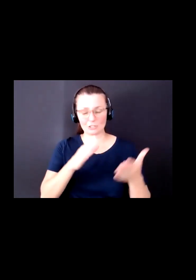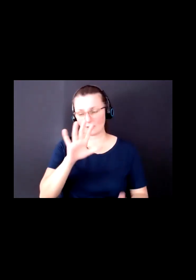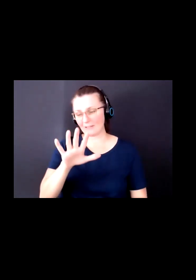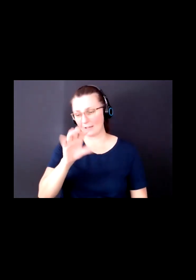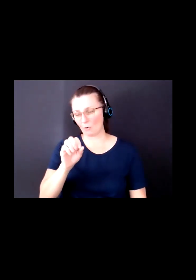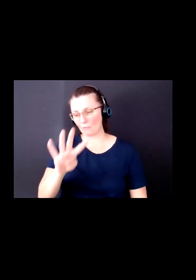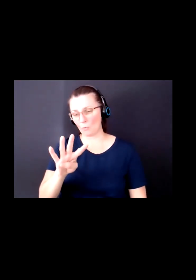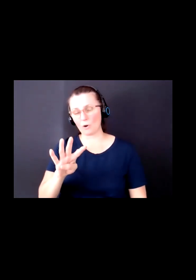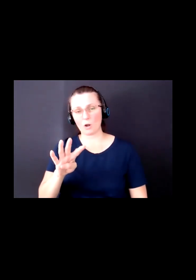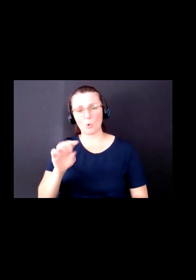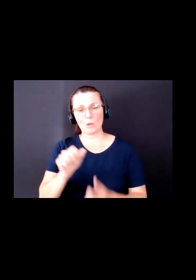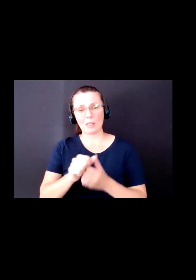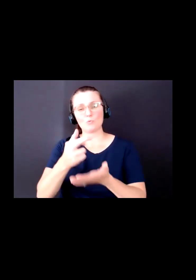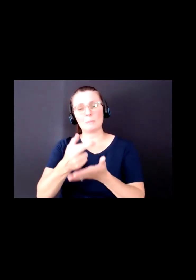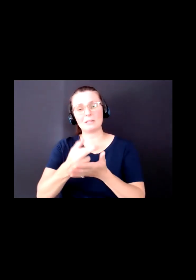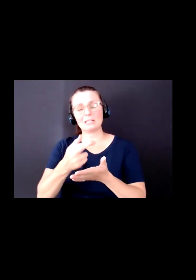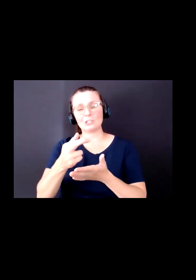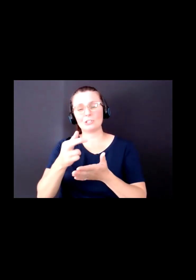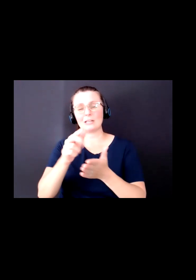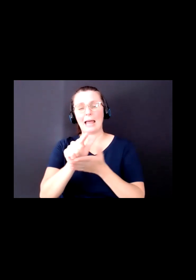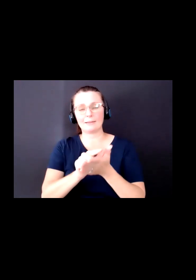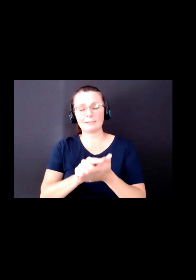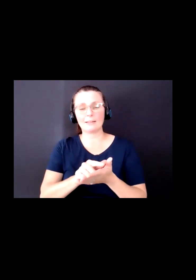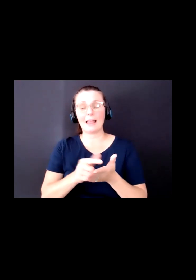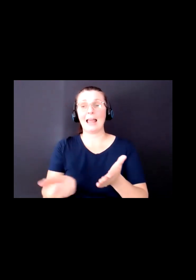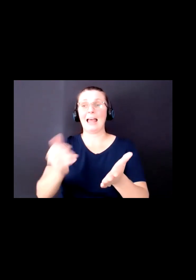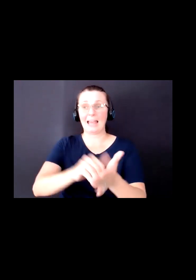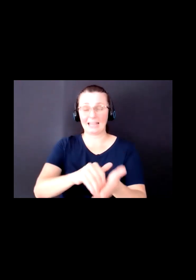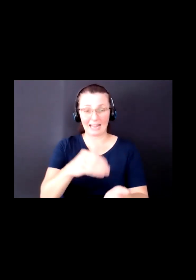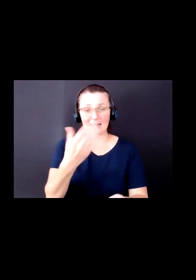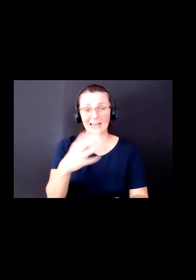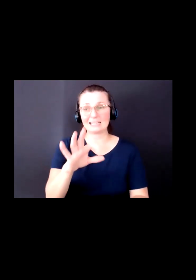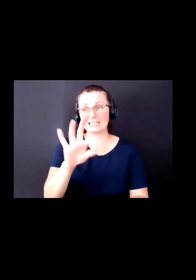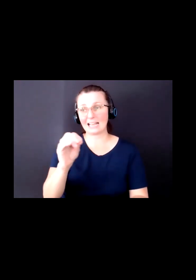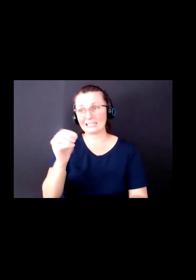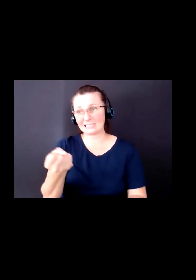Act. And again in the '90s with passage of the ADA. So, Title II